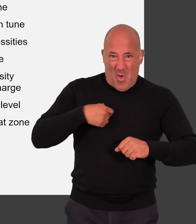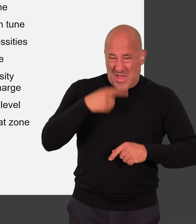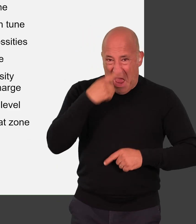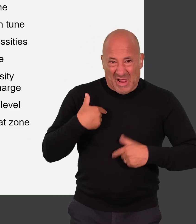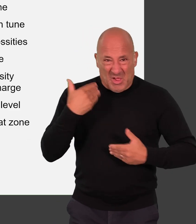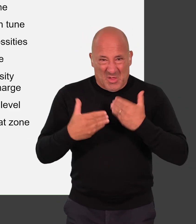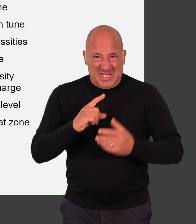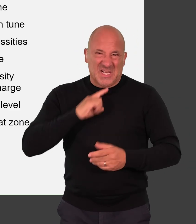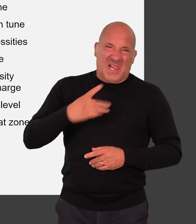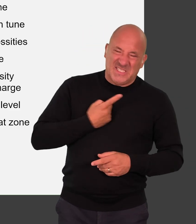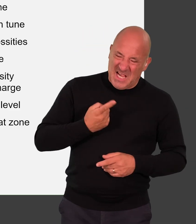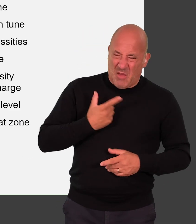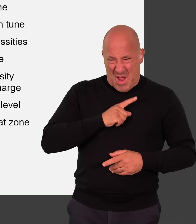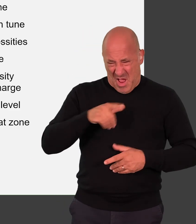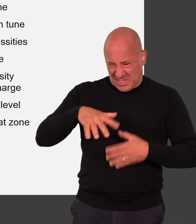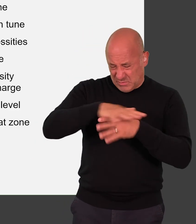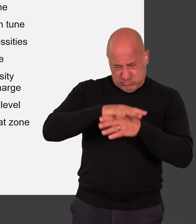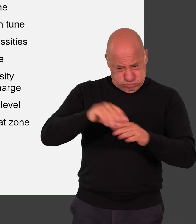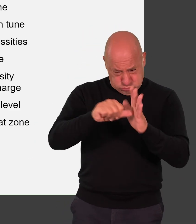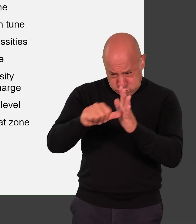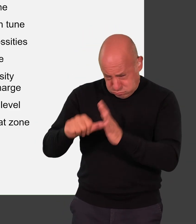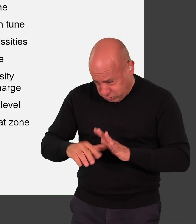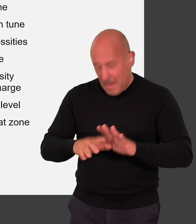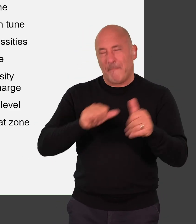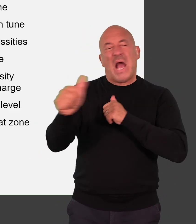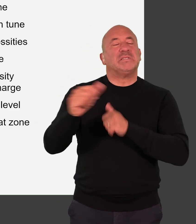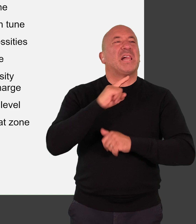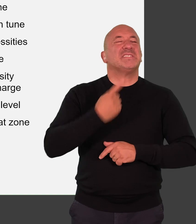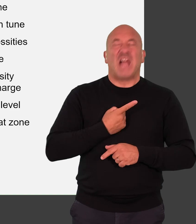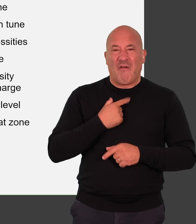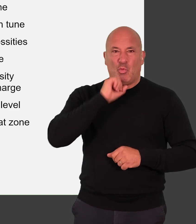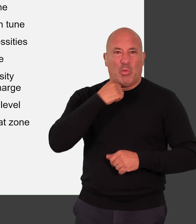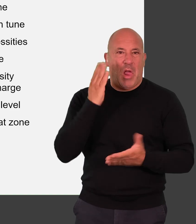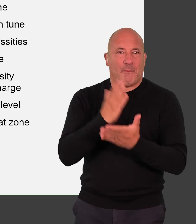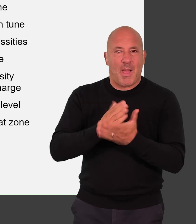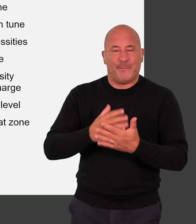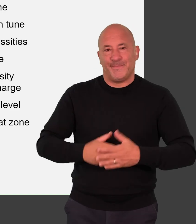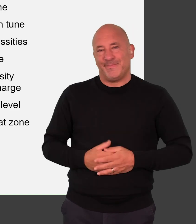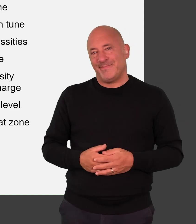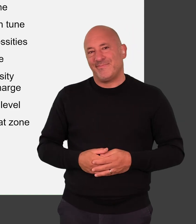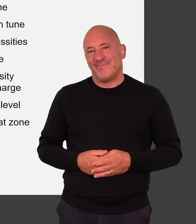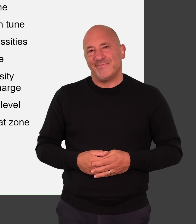to follow through with the solution to their intolerable situation.